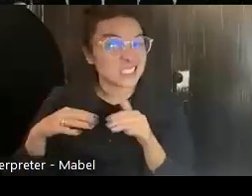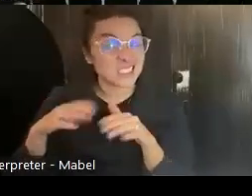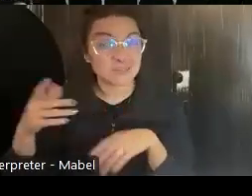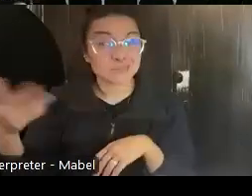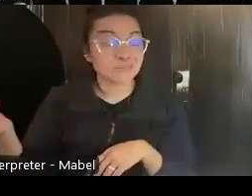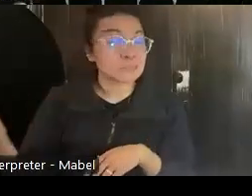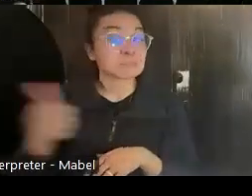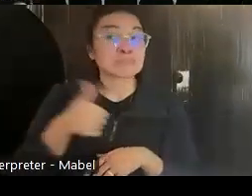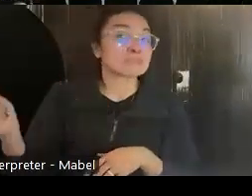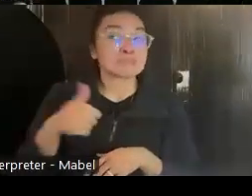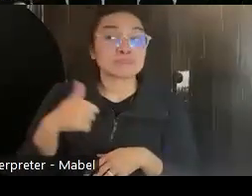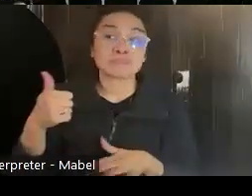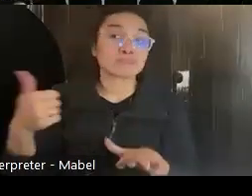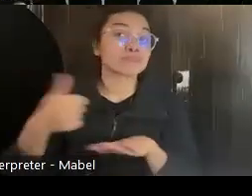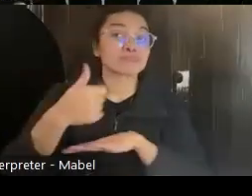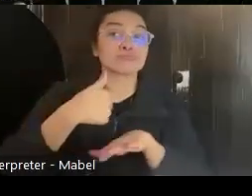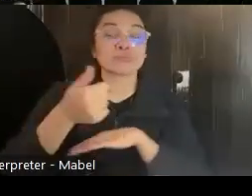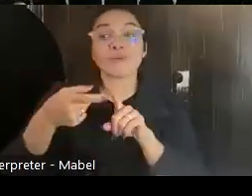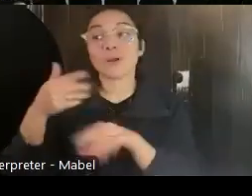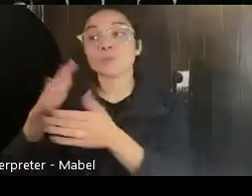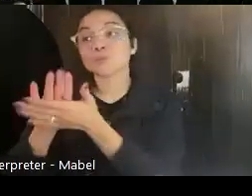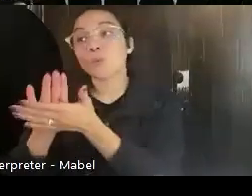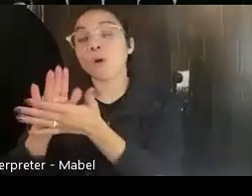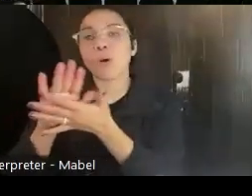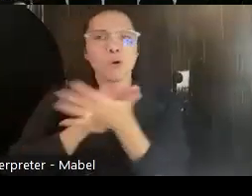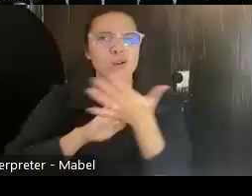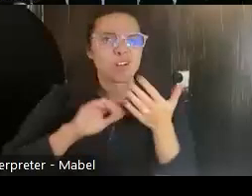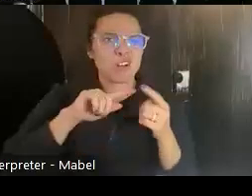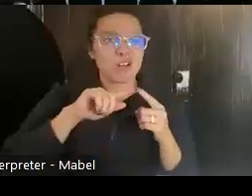of what are currently involuntary mental health transports to voluntary and I think that's the